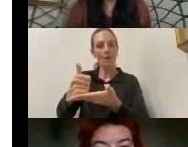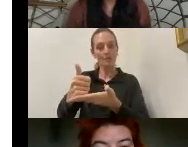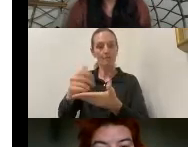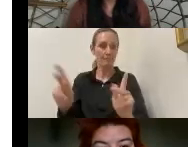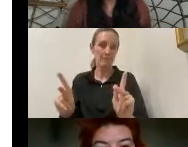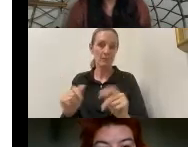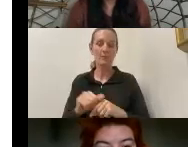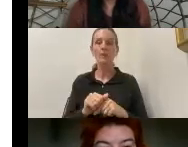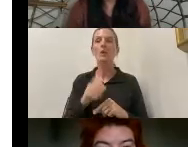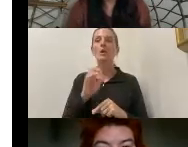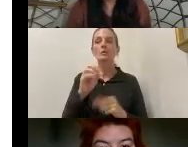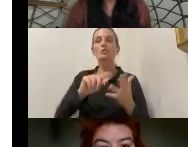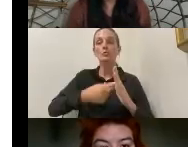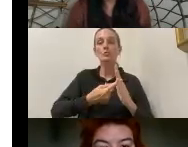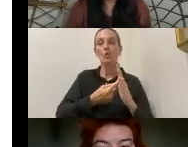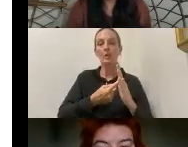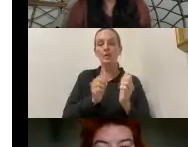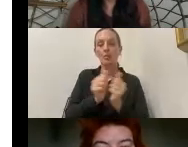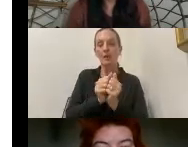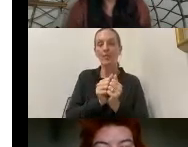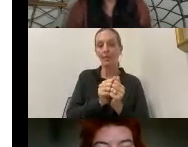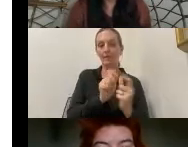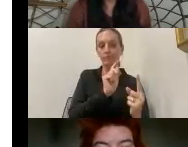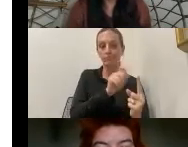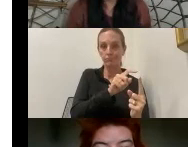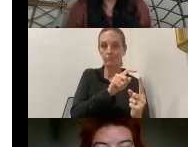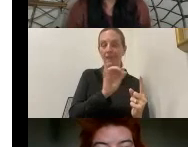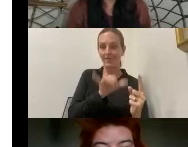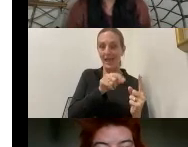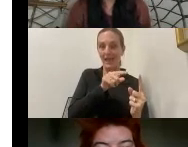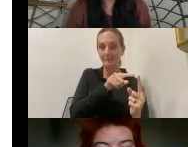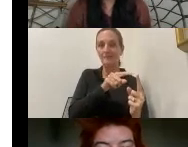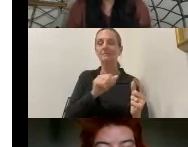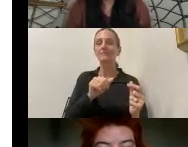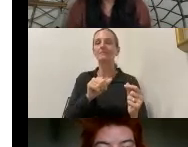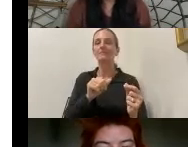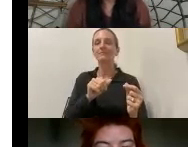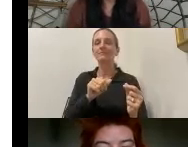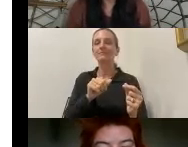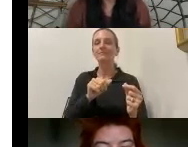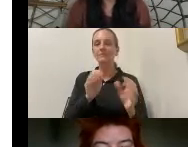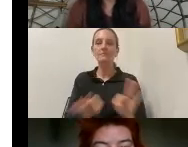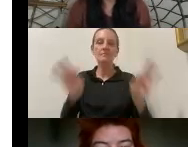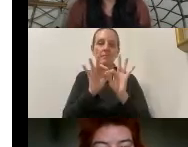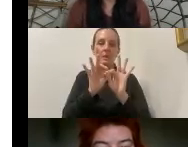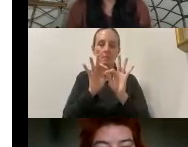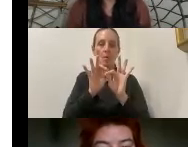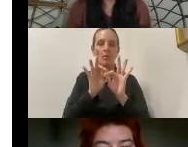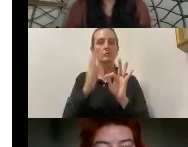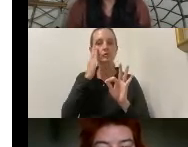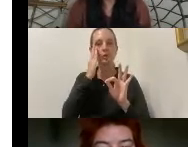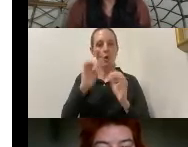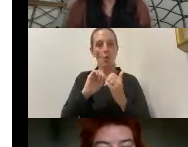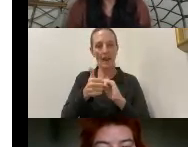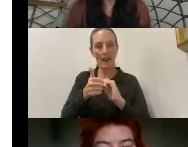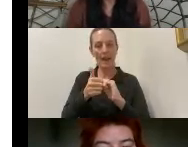So starting with that, it's important to recognize how climate disasters can affect you not only